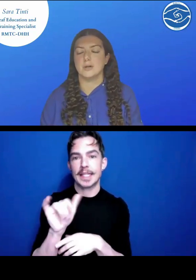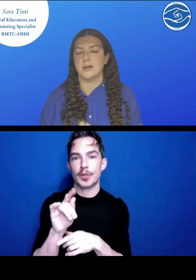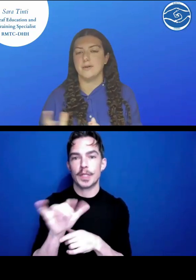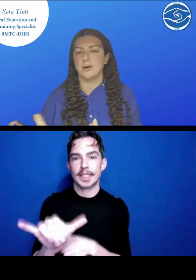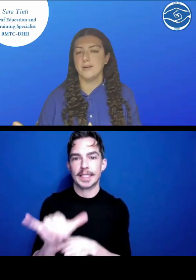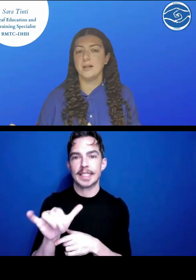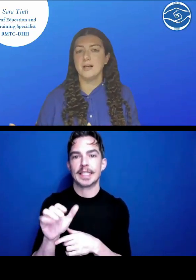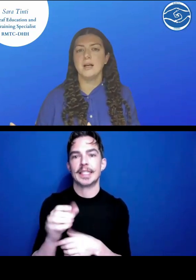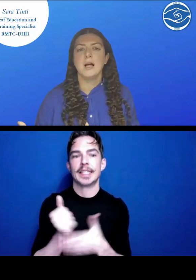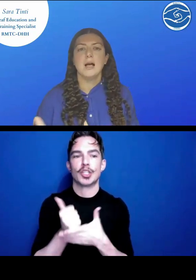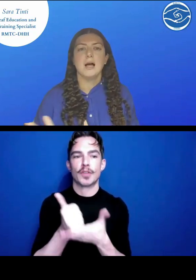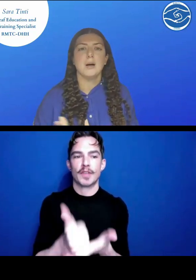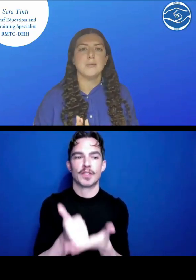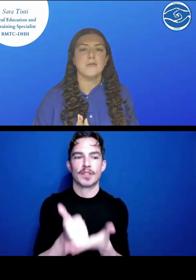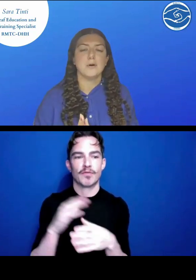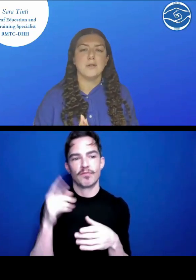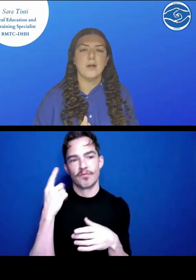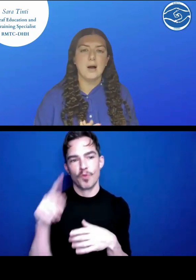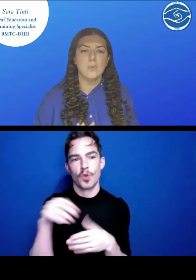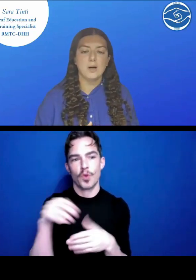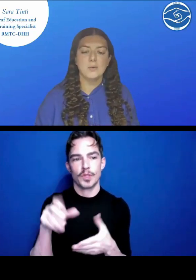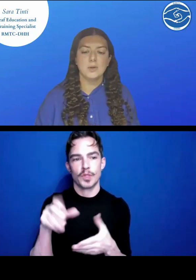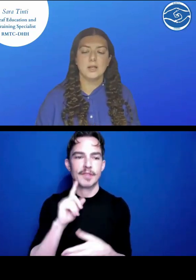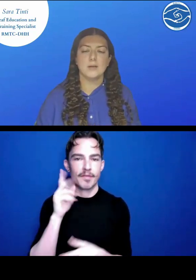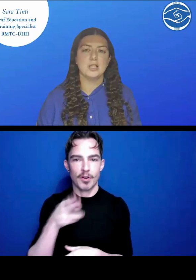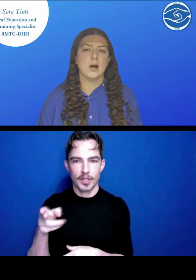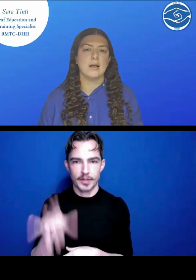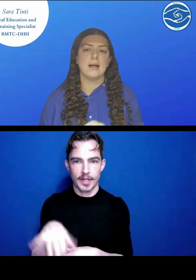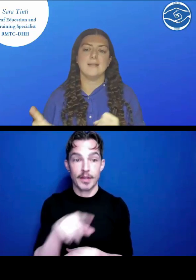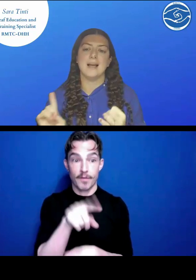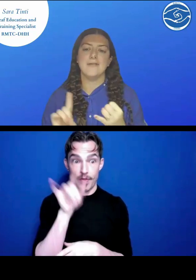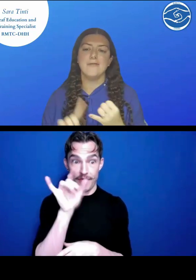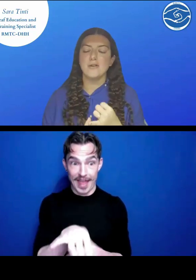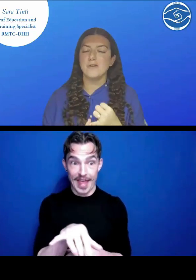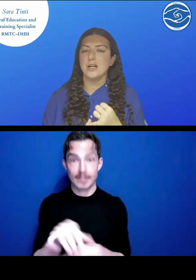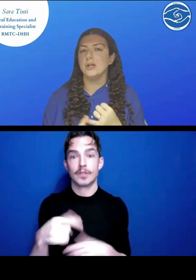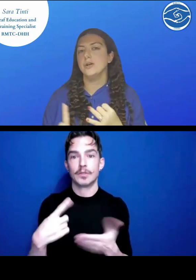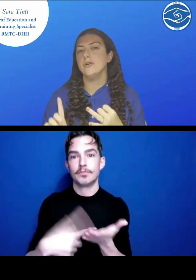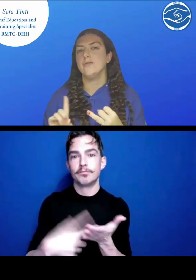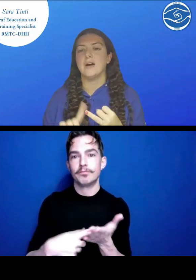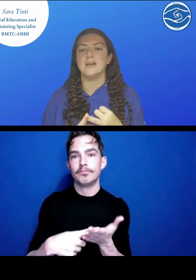who are Deaf or Hard of Hearing. For that one, we're going to be talking like Fairview,